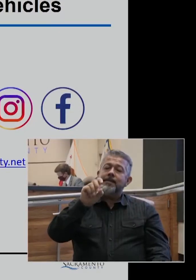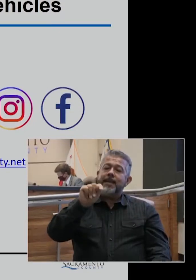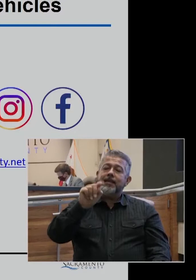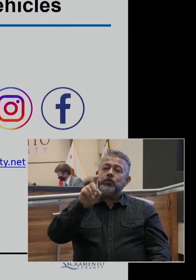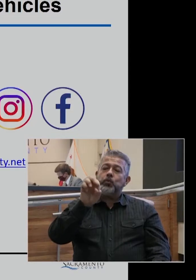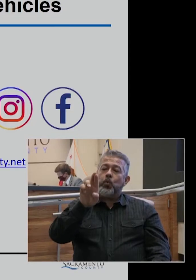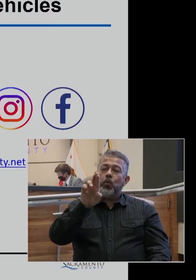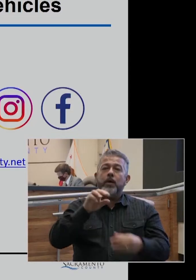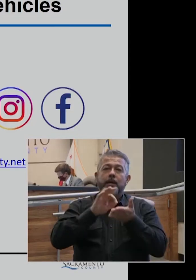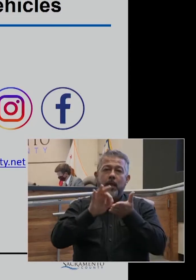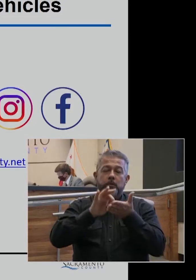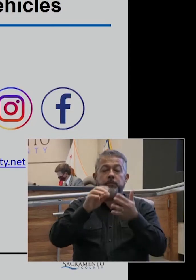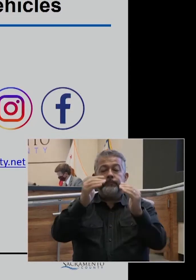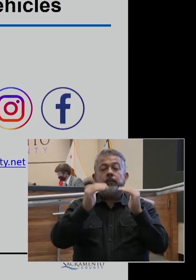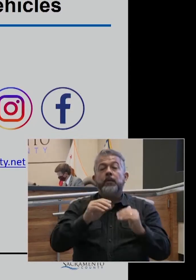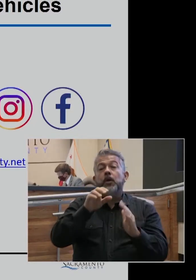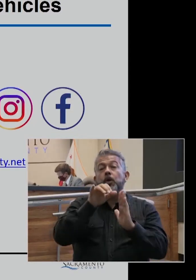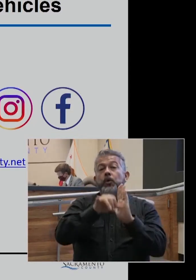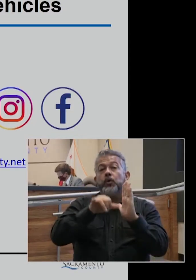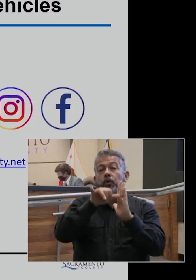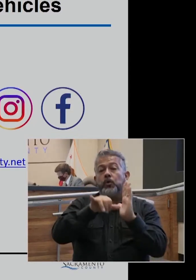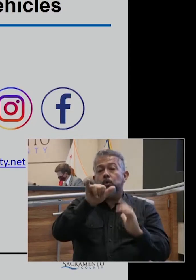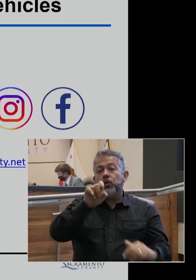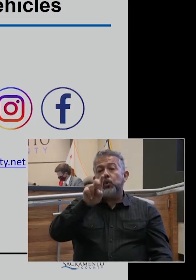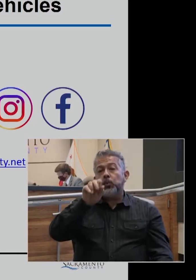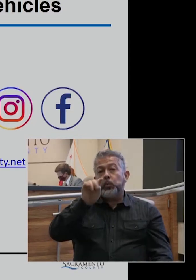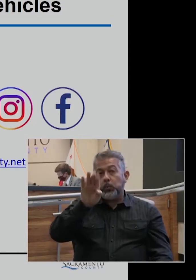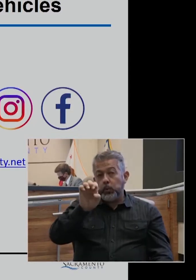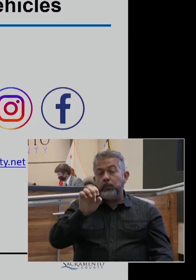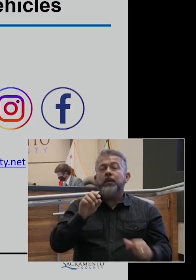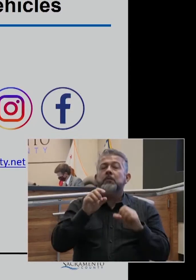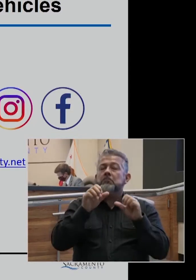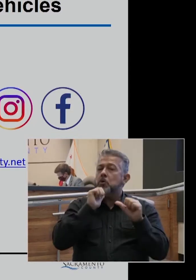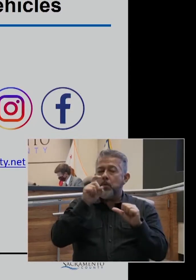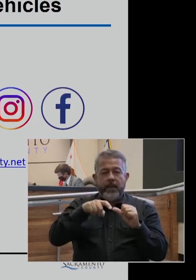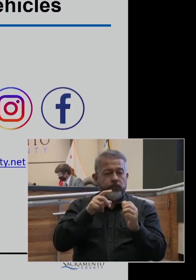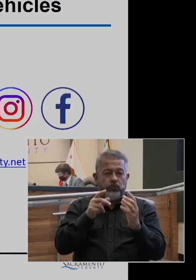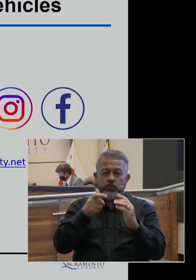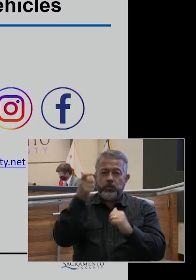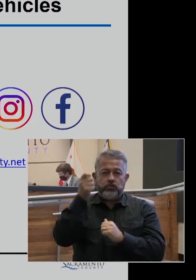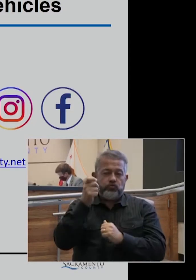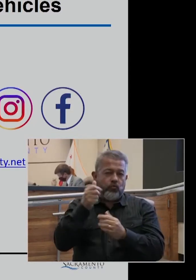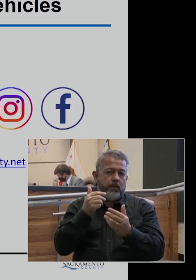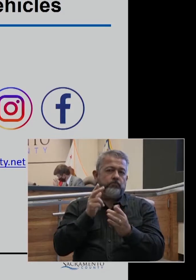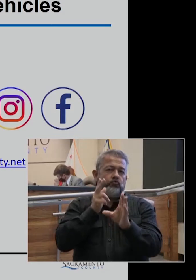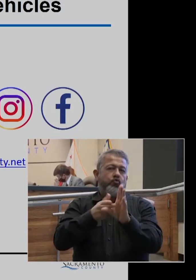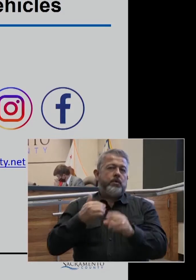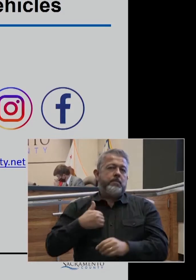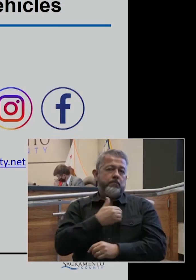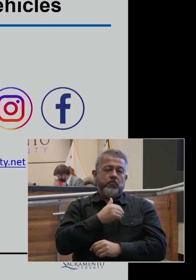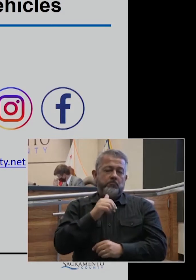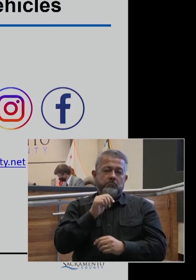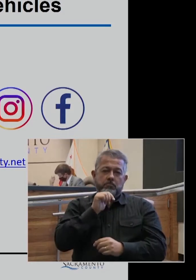FOR YOU TUBE WE HAVE 810 SUBSCRIBERS BUT YOU DON'T HAVE SUBSCRIBERS BUT YOU DON'T HAVE TO BE A SUBSCRIBER TO VIEW TO BE A SUBSCRIBER TO VIEW CONTENT THIS, IS AN IMPORTANT